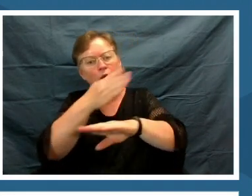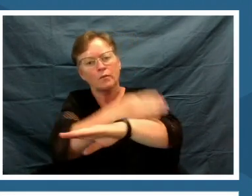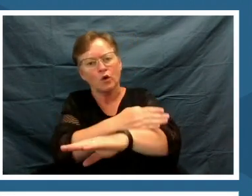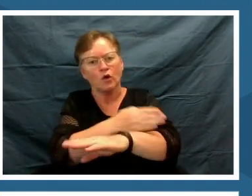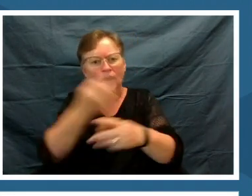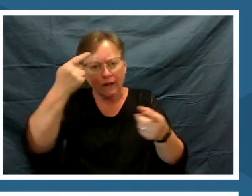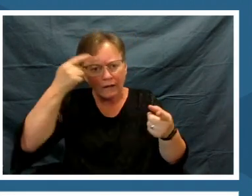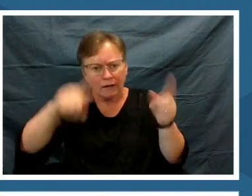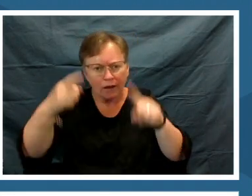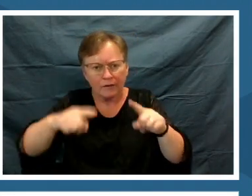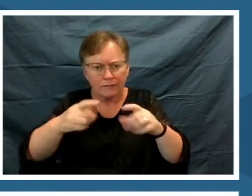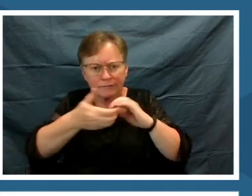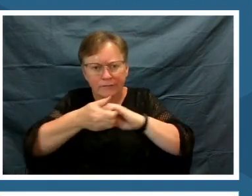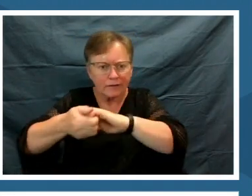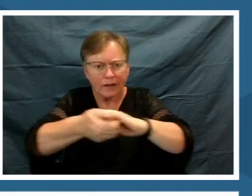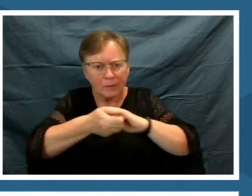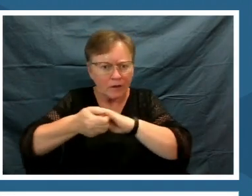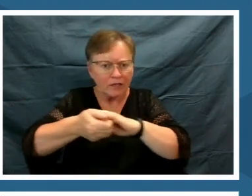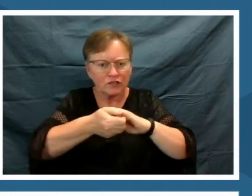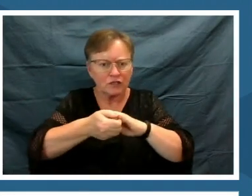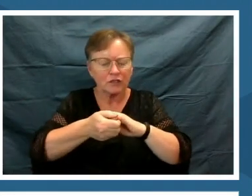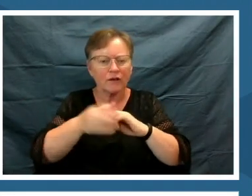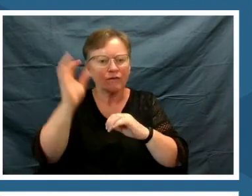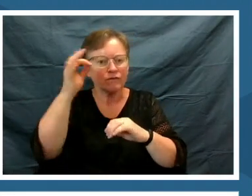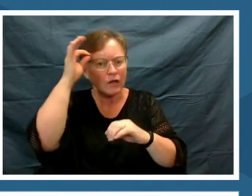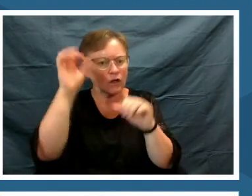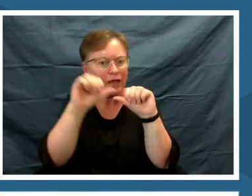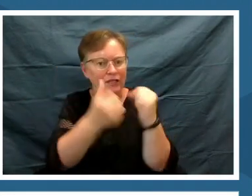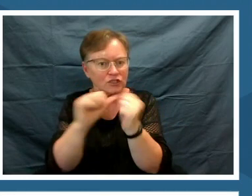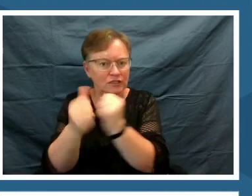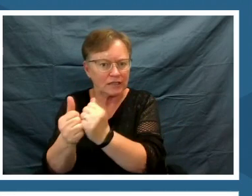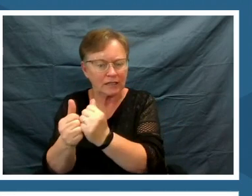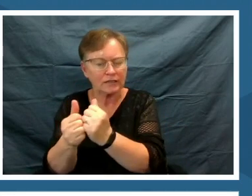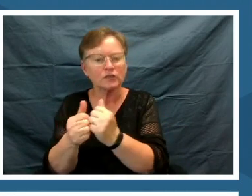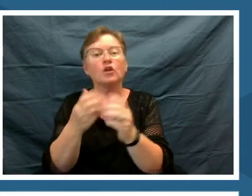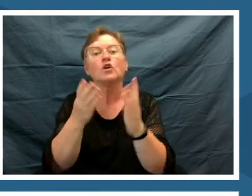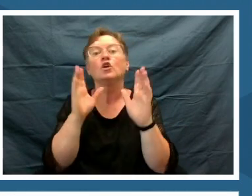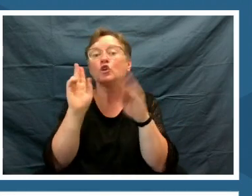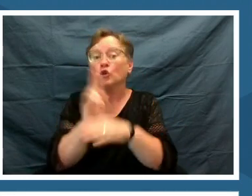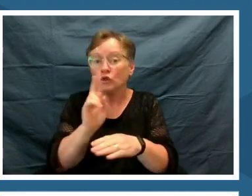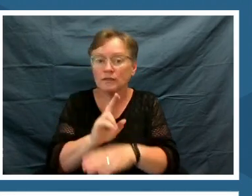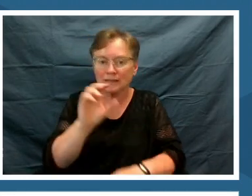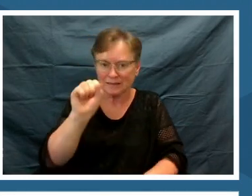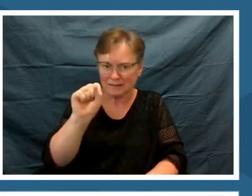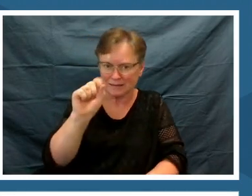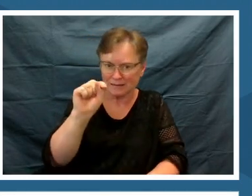around stem education and through this act congress required